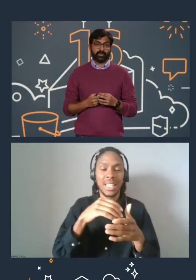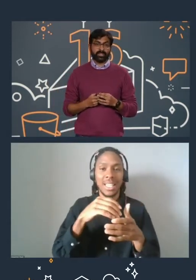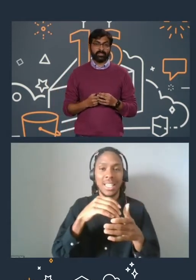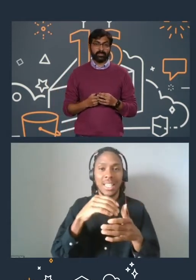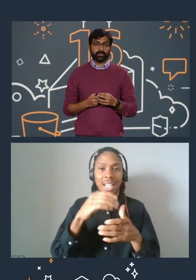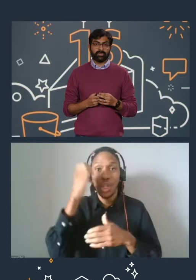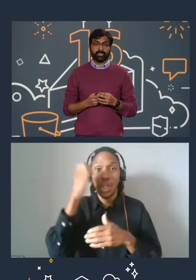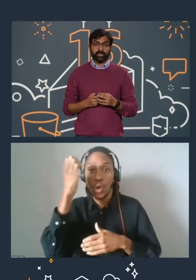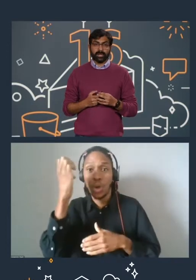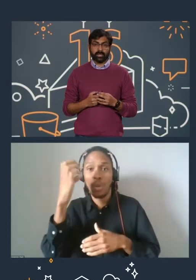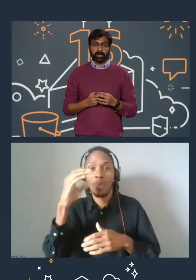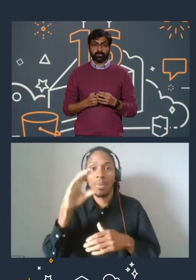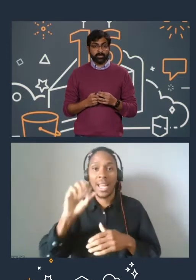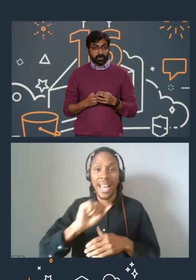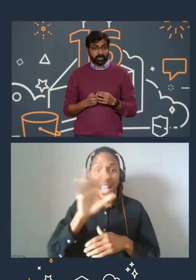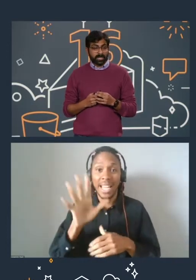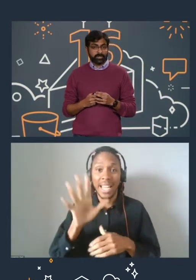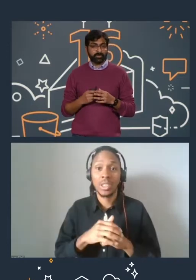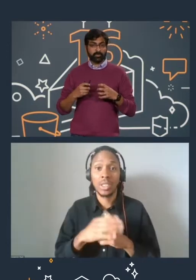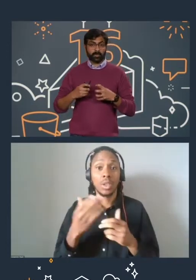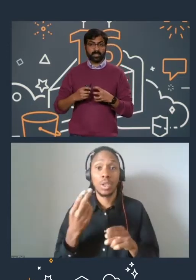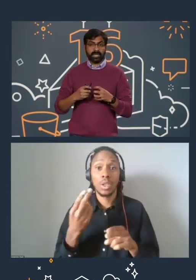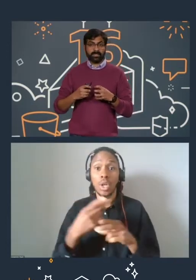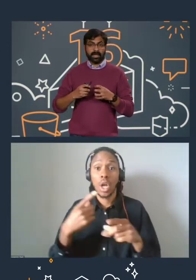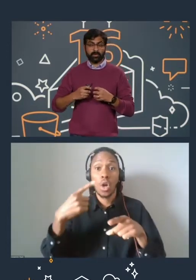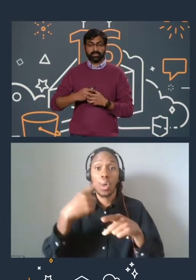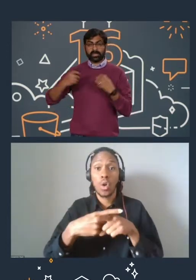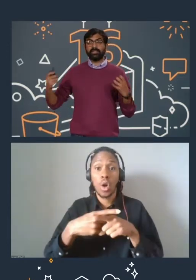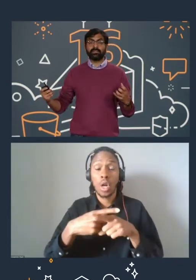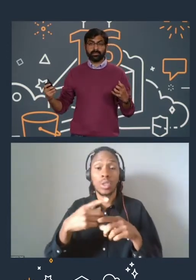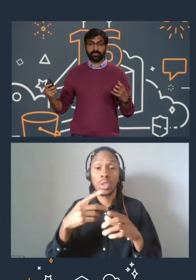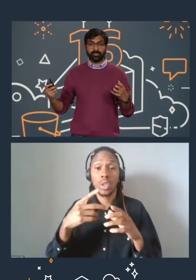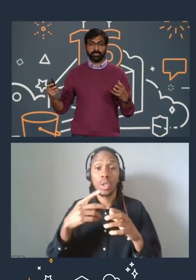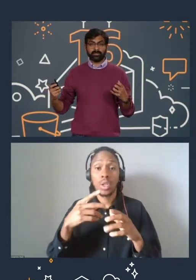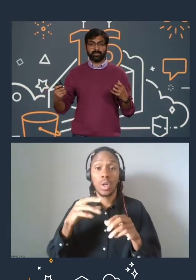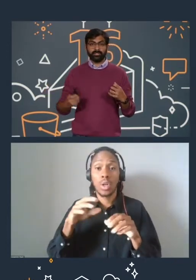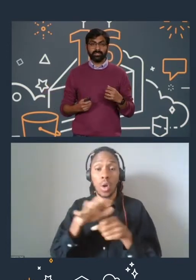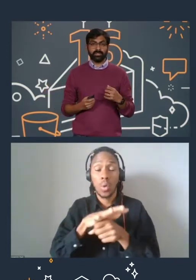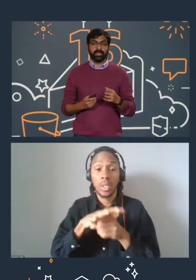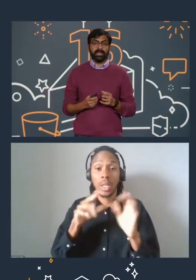is use cross region replication to replicate outside of their US region.